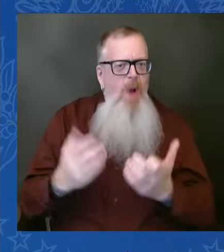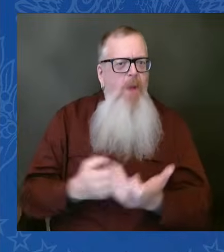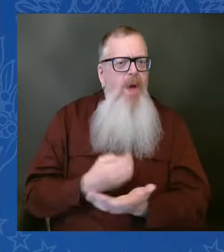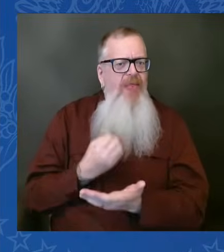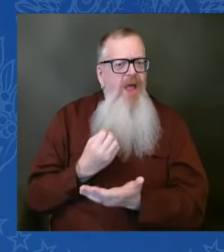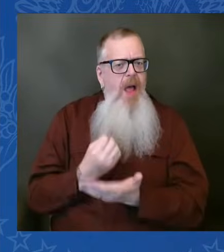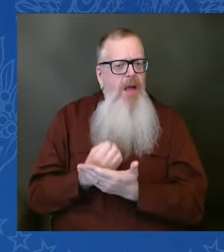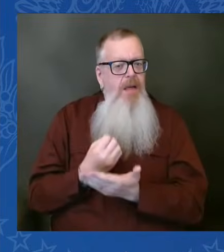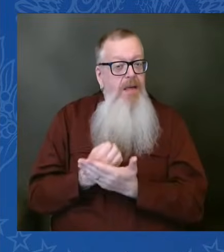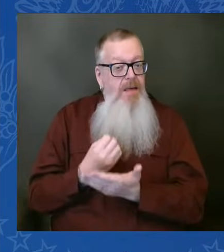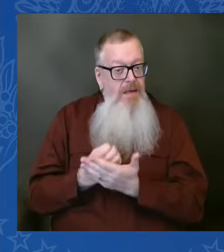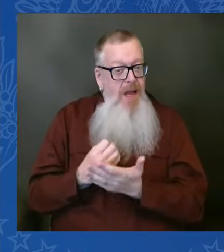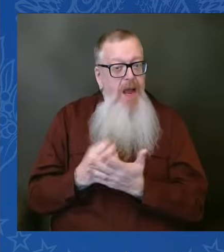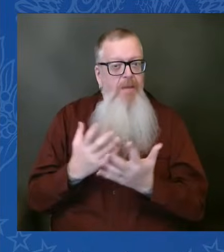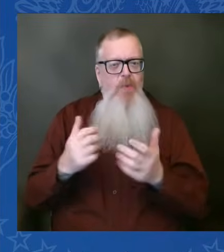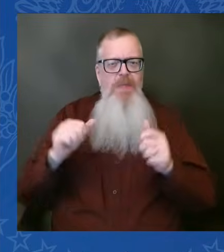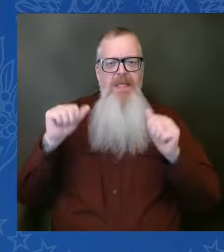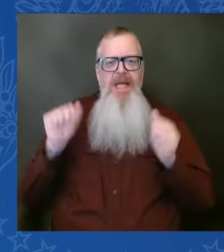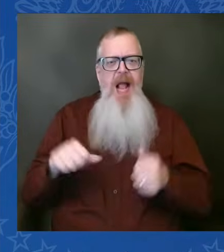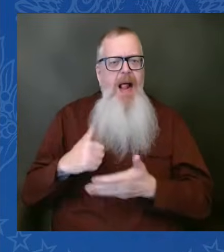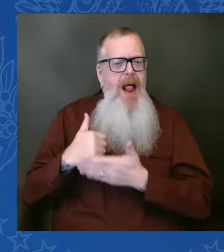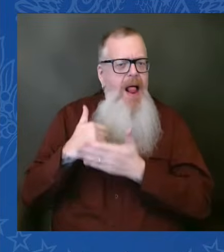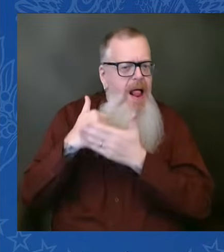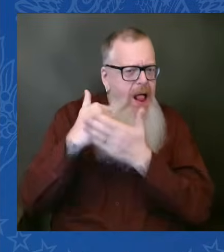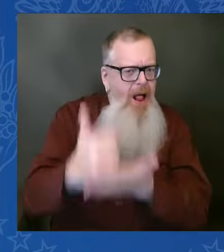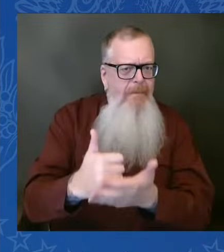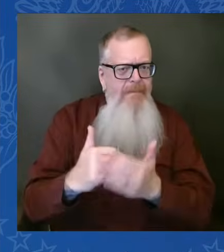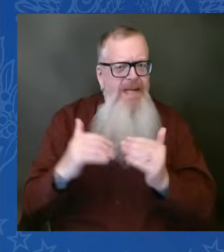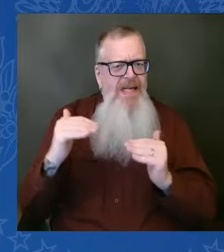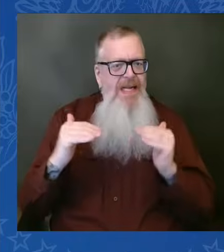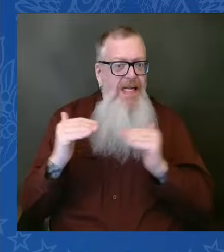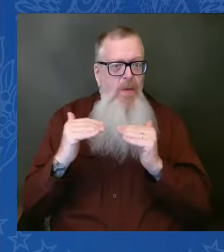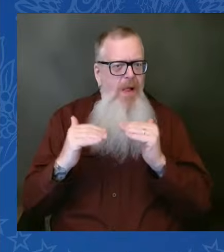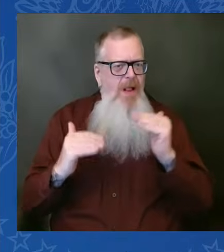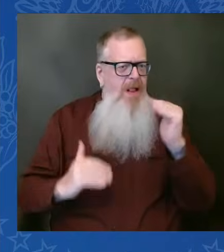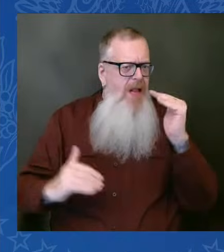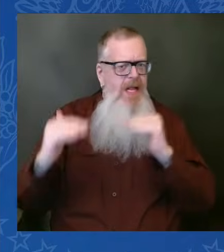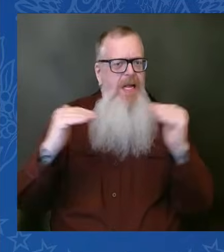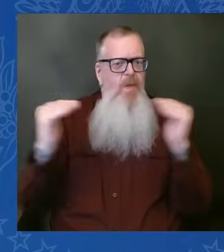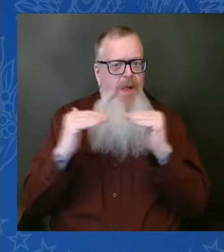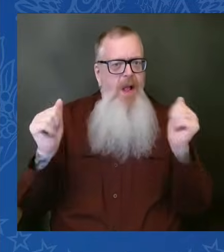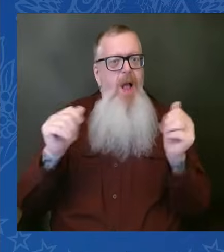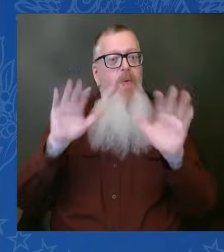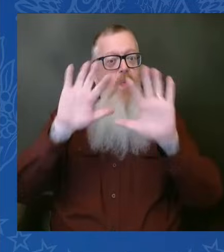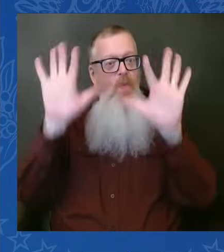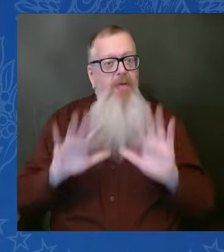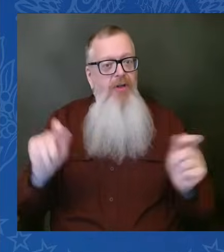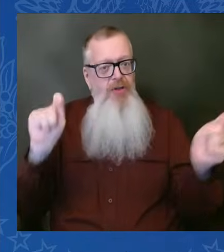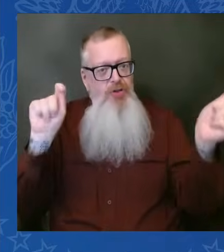such as inequality and climate change. His vision is rooted in the belief that a strong economy